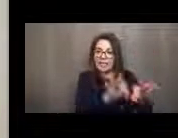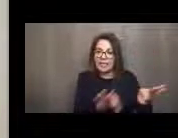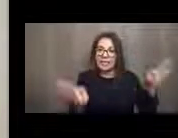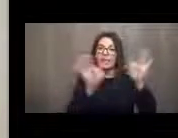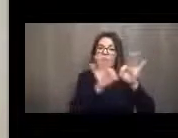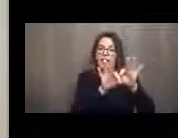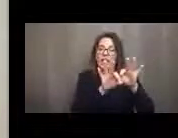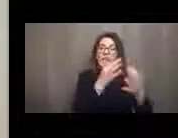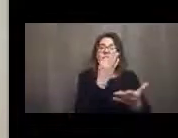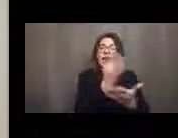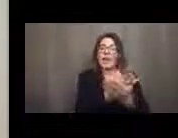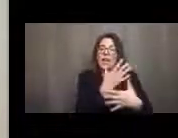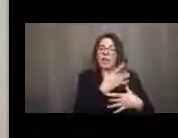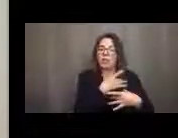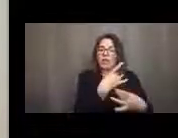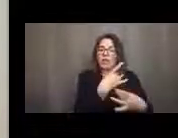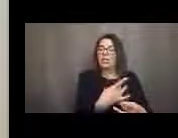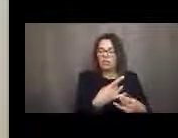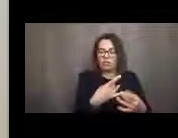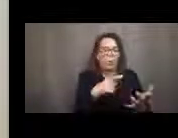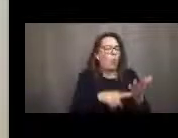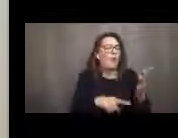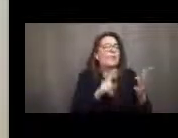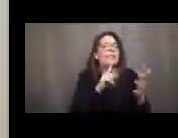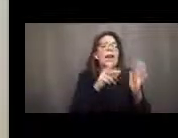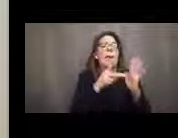because I have used that in this .. . on this slide.